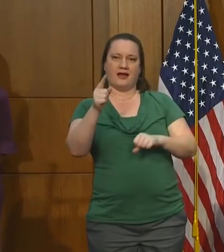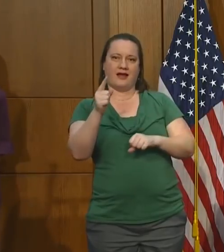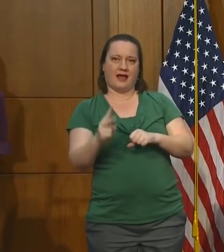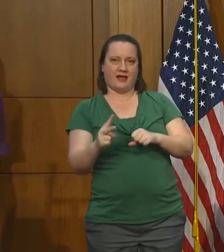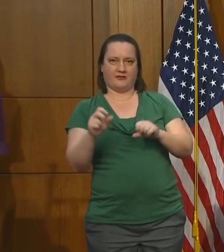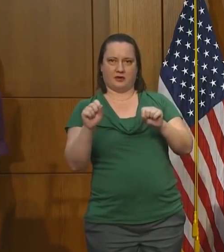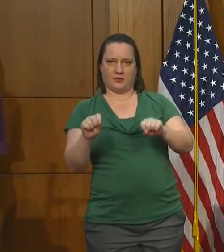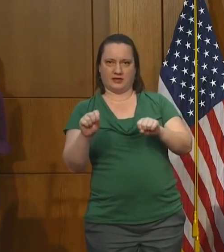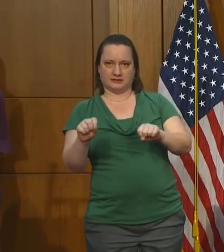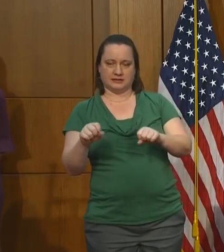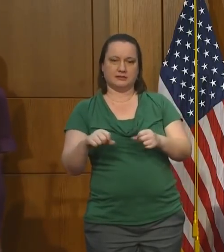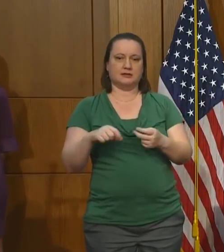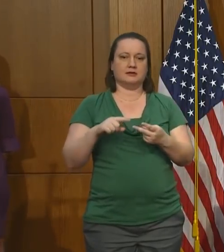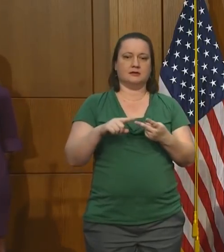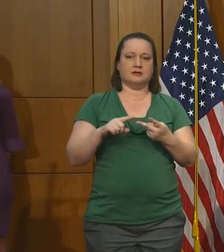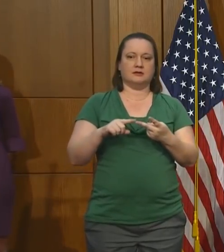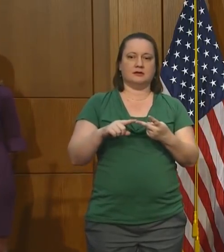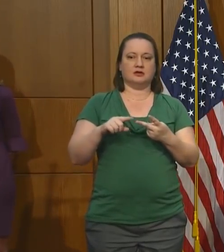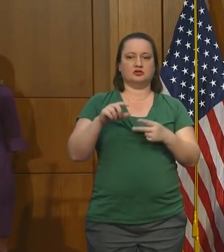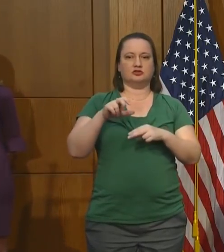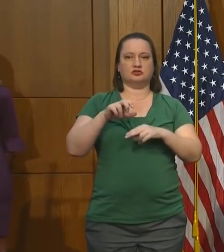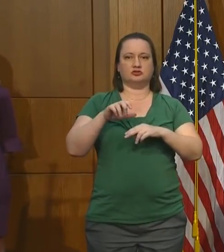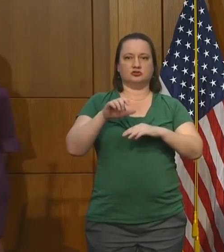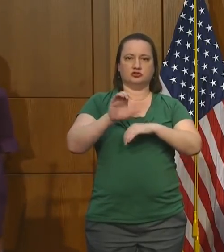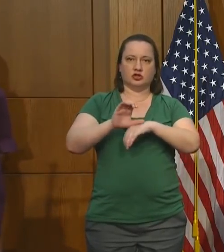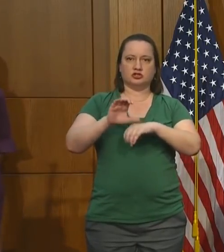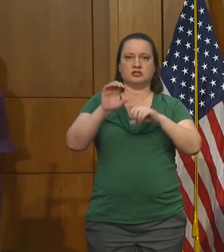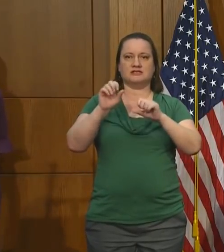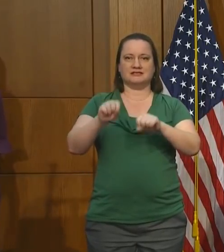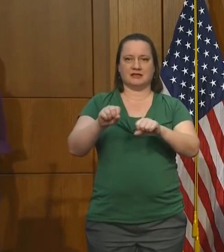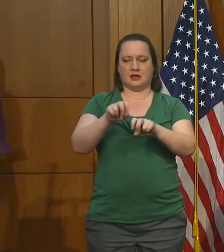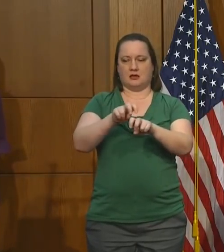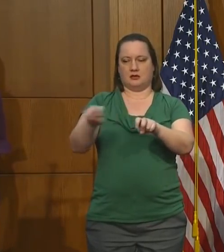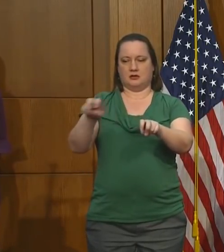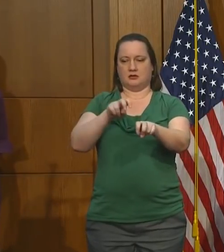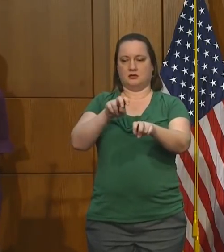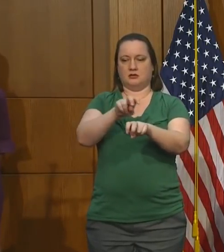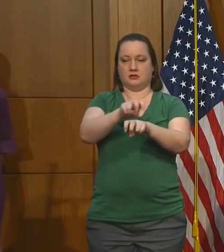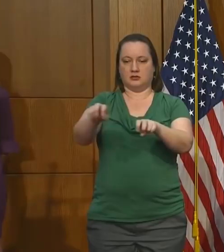LOT OF PEOPLE INTO RETAIL STORES- AT 50% CAPACITY YOUR